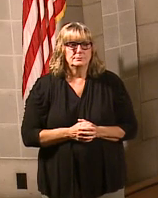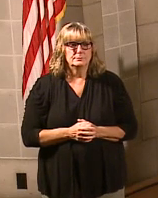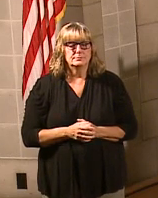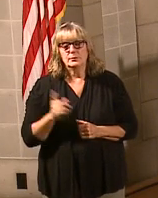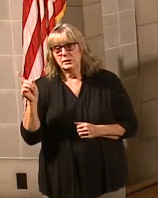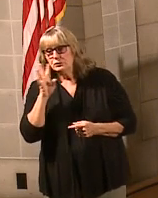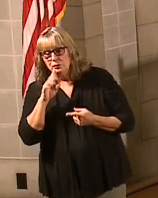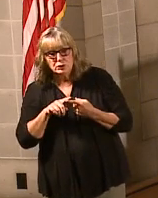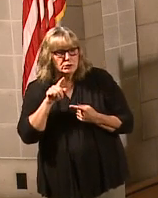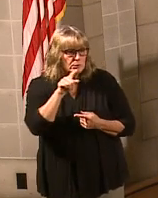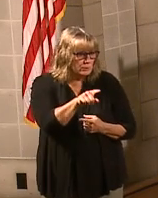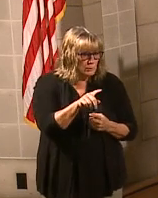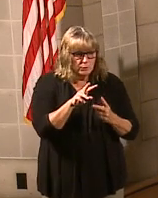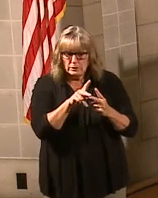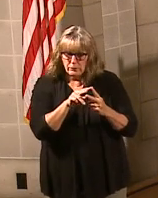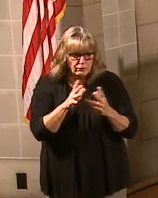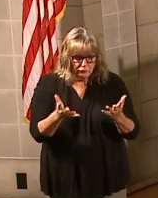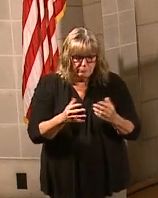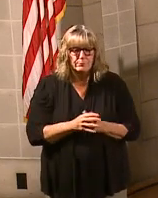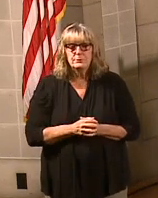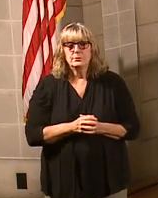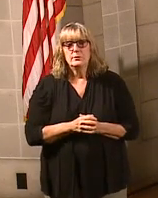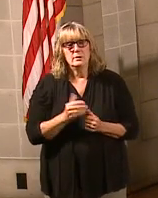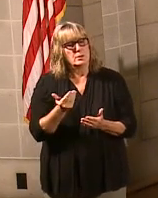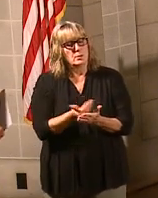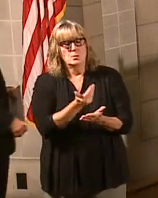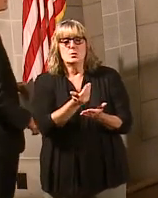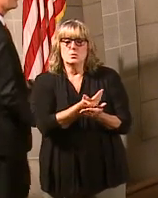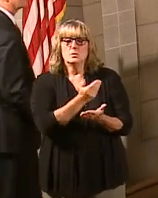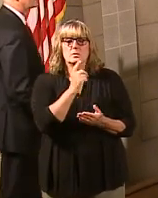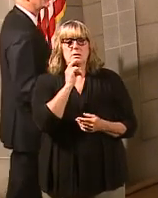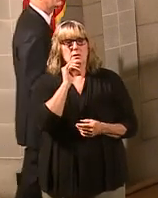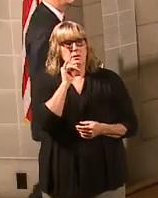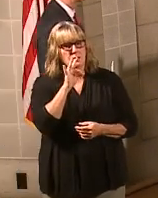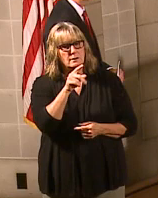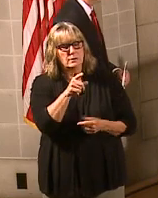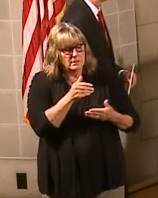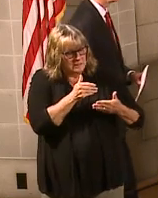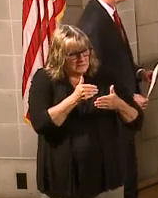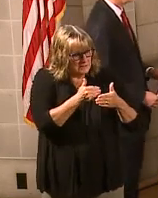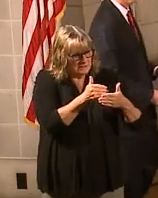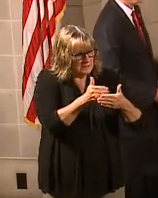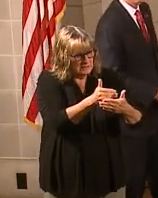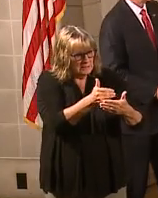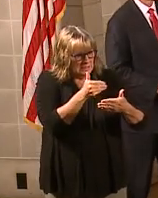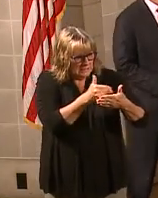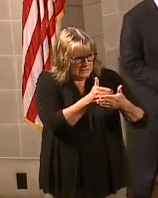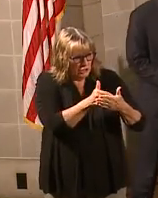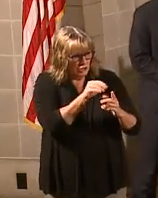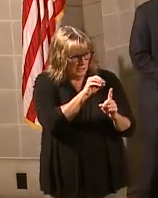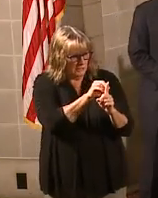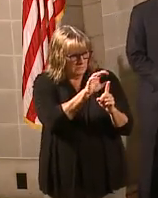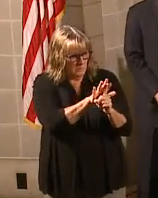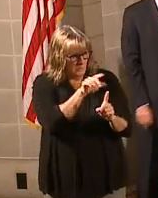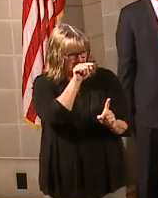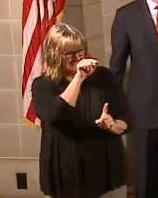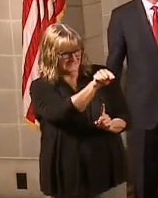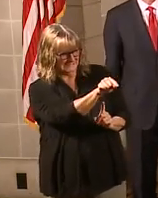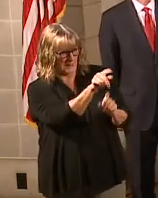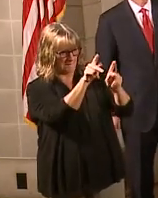NOW, THE SECOND TIME YOU SHOULD TALK TO YOUR DOCTOR OR YOUR DOCTOR CAN TALK TO YOU OR YOUR